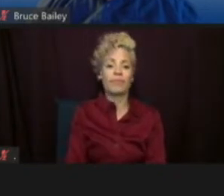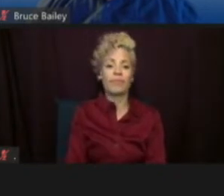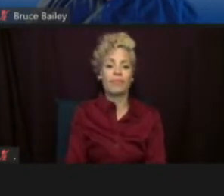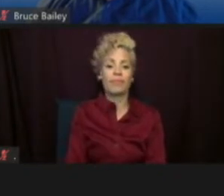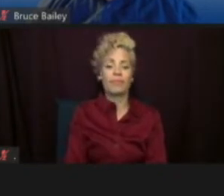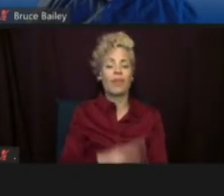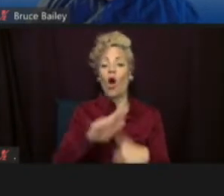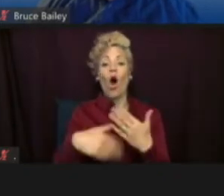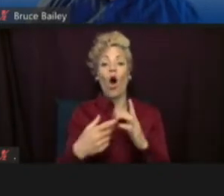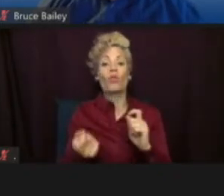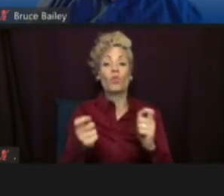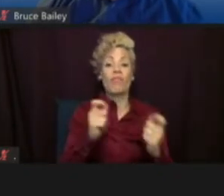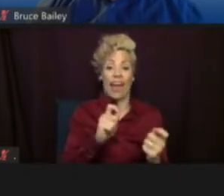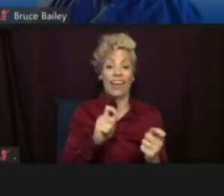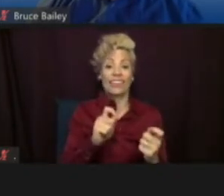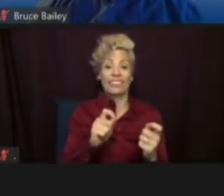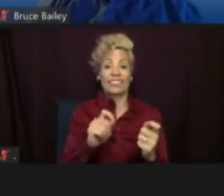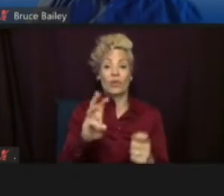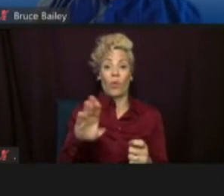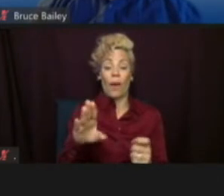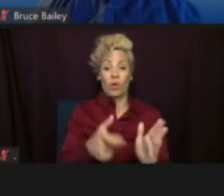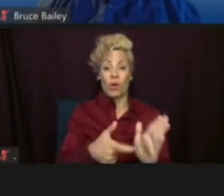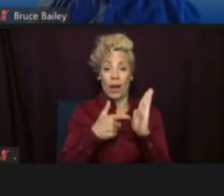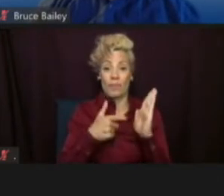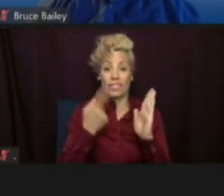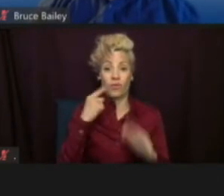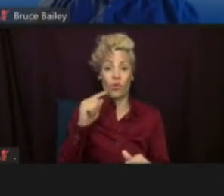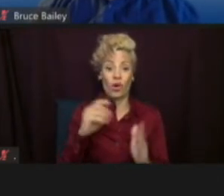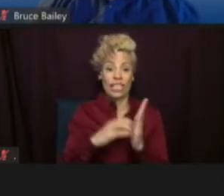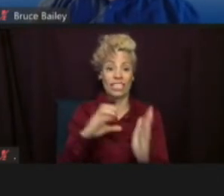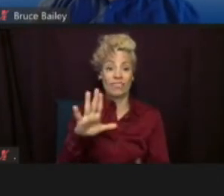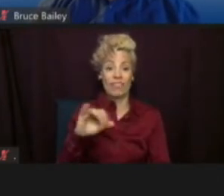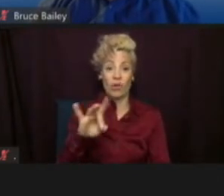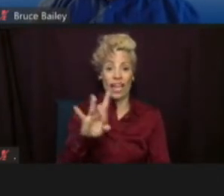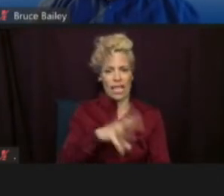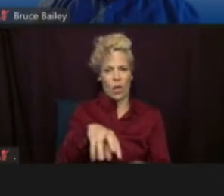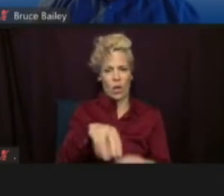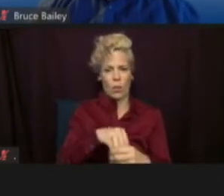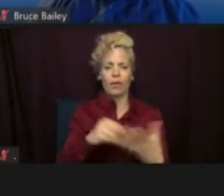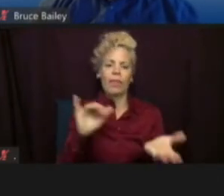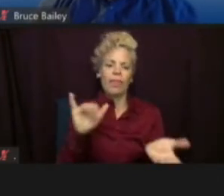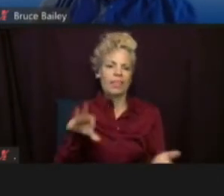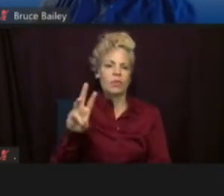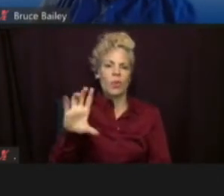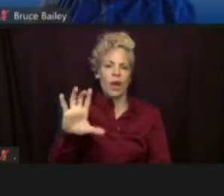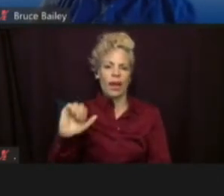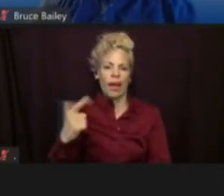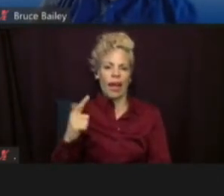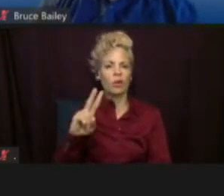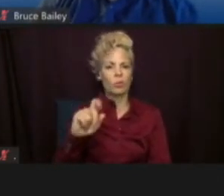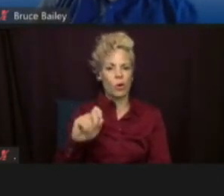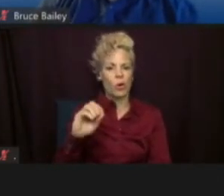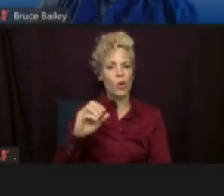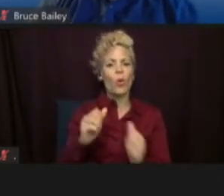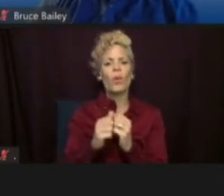are included. This is essentially WCAG 2.0, with some 508 requirements for media players.